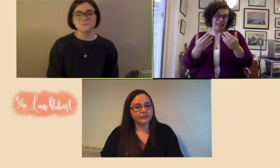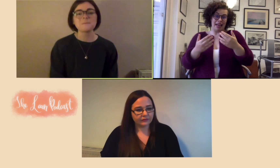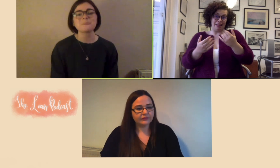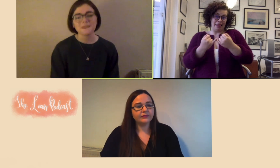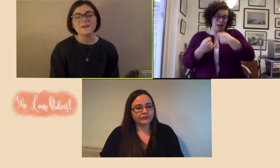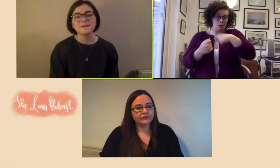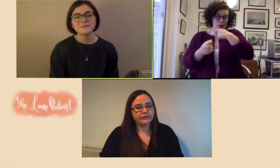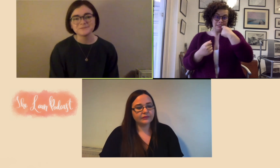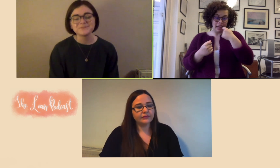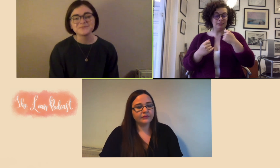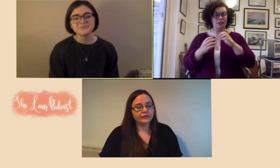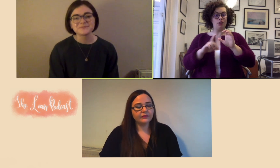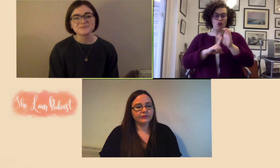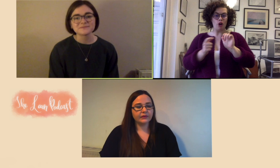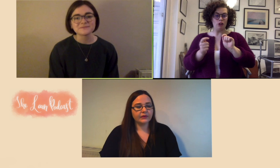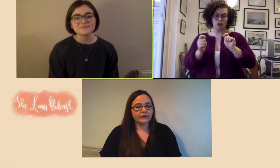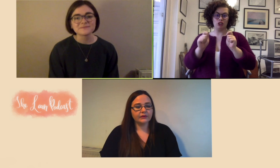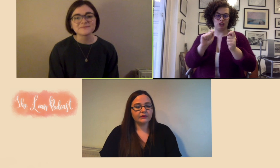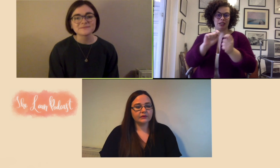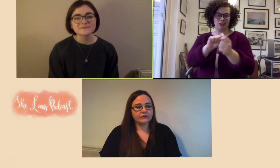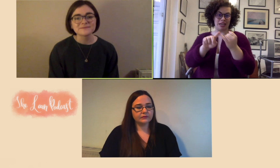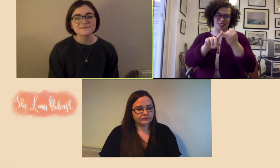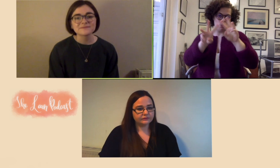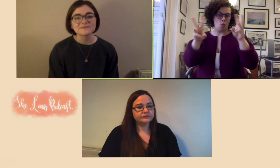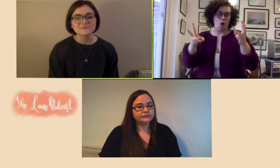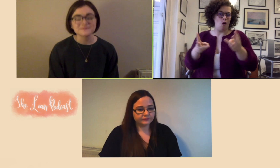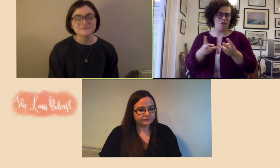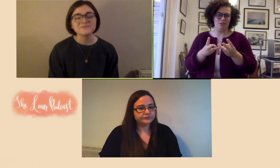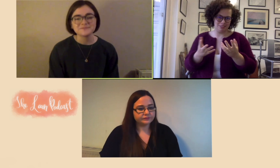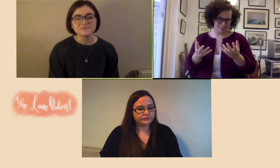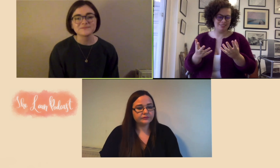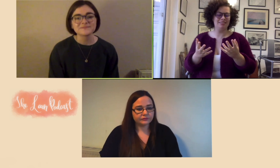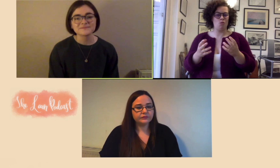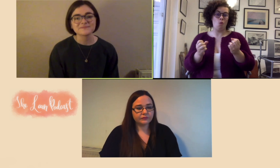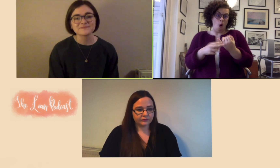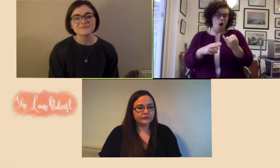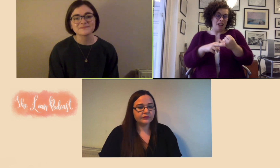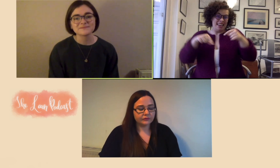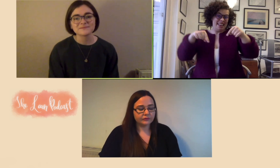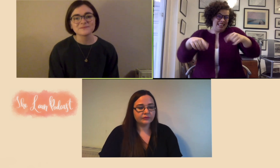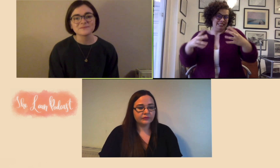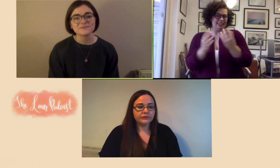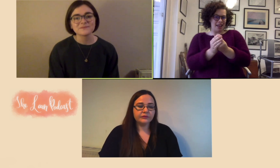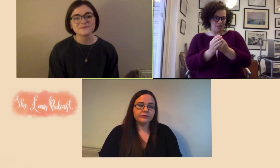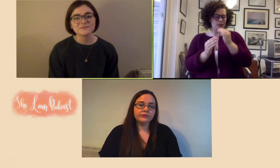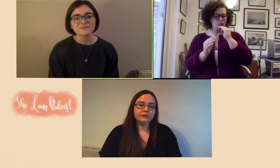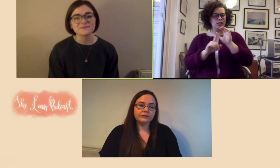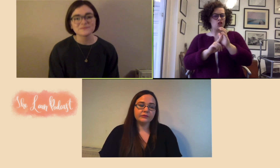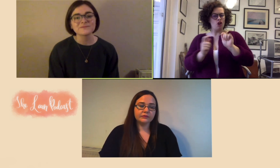And I think it's one of those things that will become clearer over time. Like you said, at the beginning, it is a culture shift.